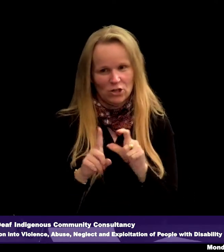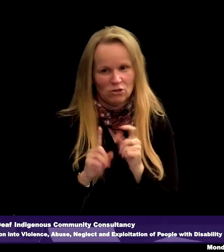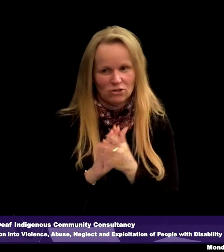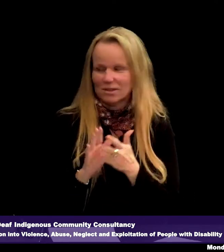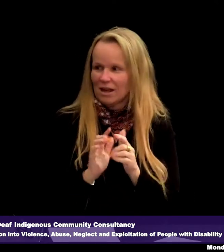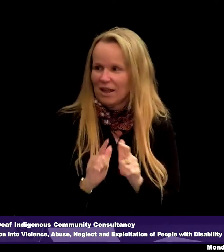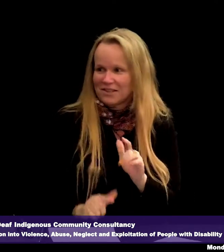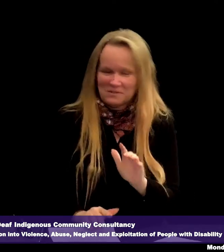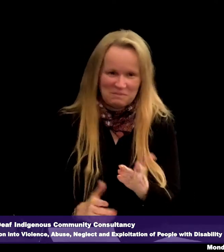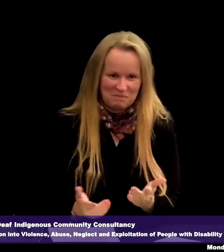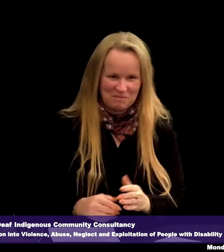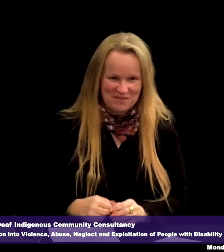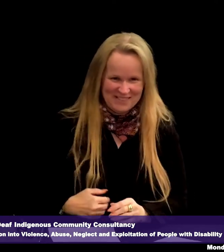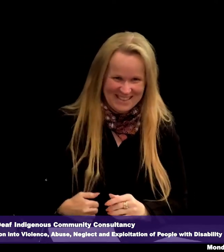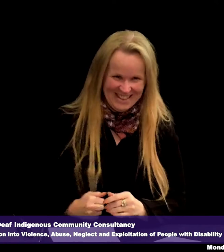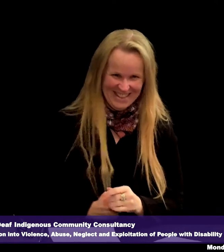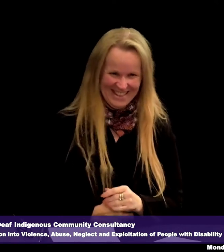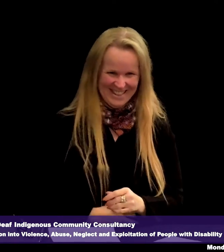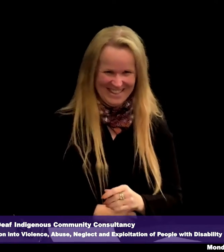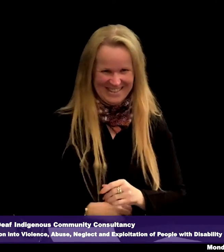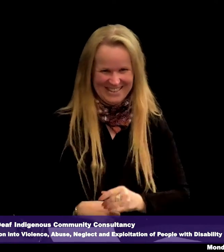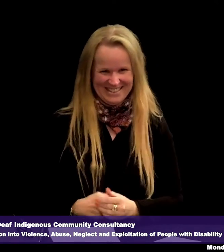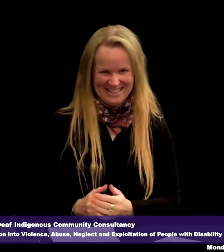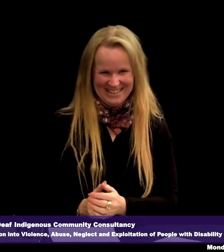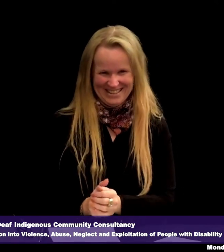might use their specific sign for "father" as opposed to the Auslan sign for father.